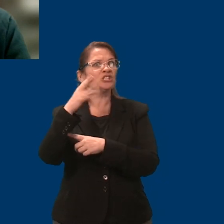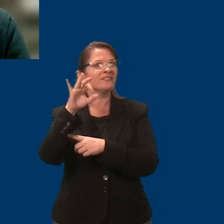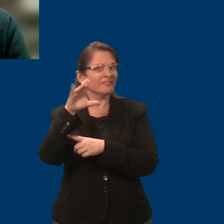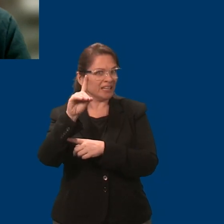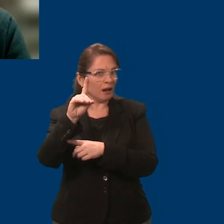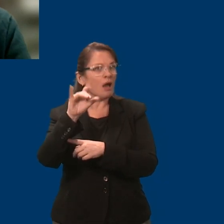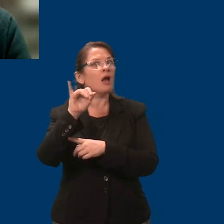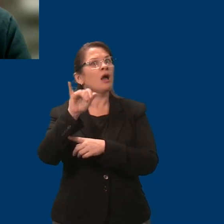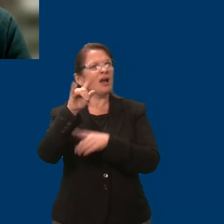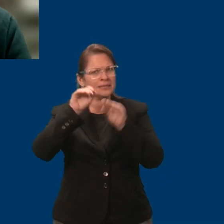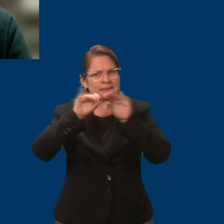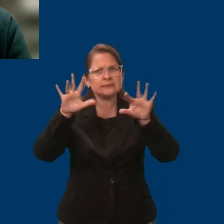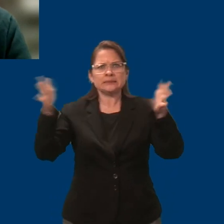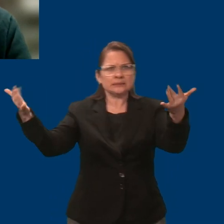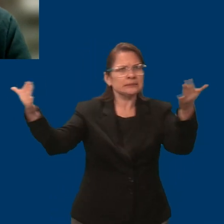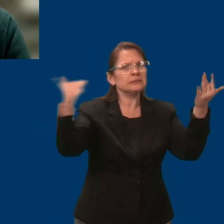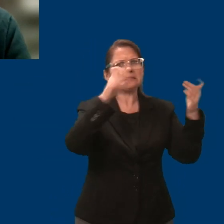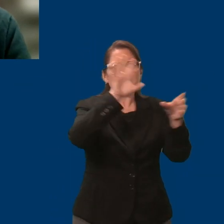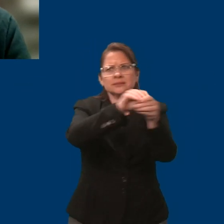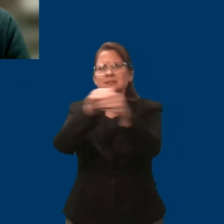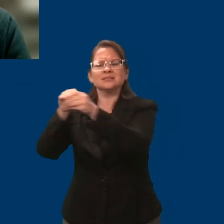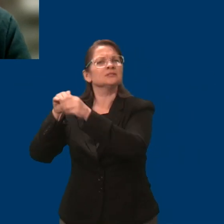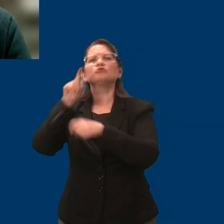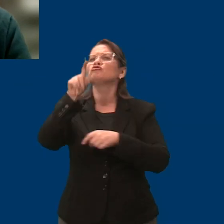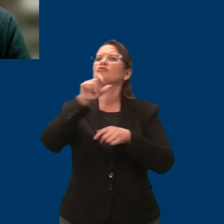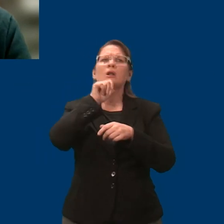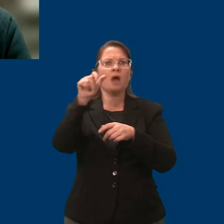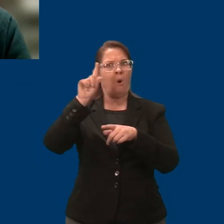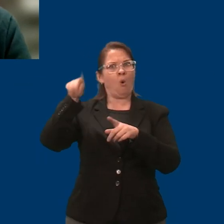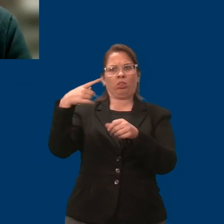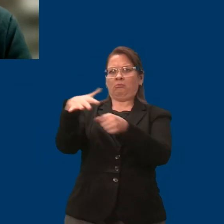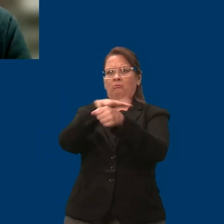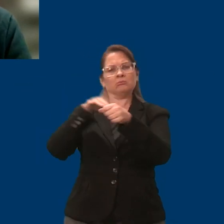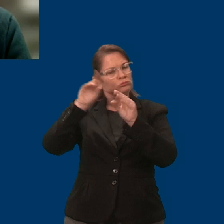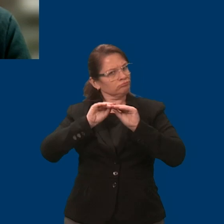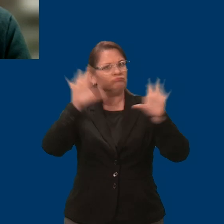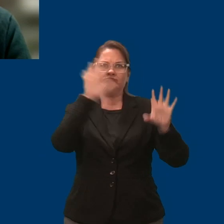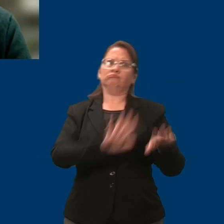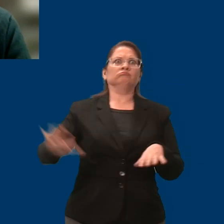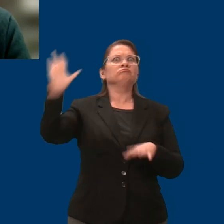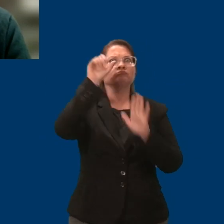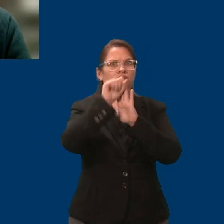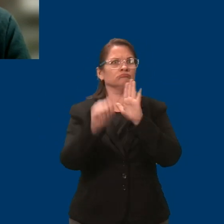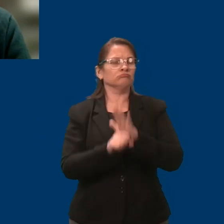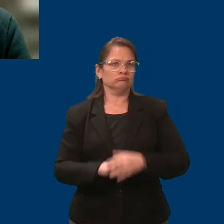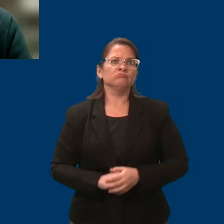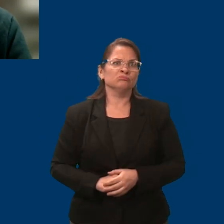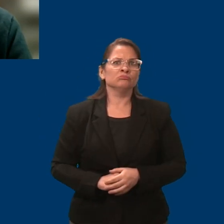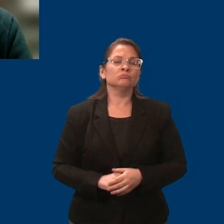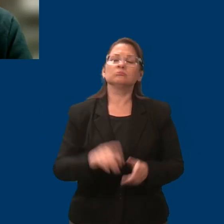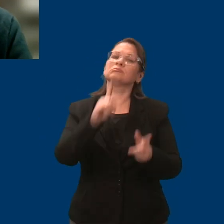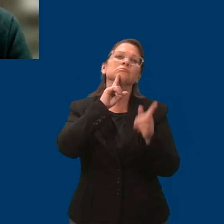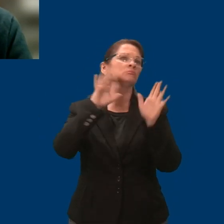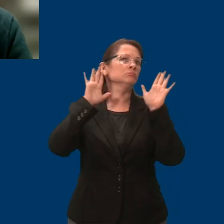to get changes municipality by municipality will be amazing for those of us searching for accessible